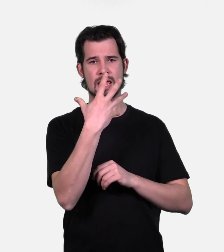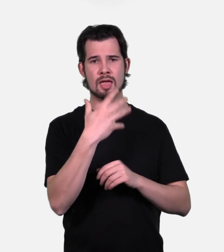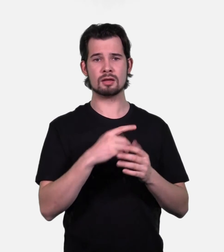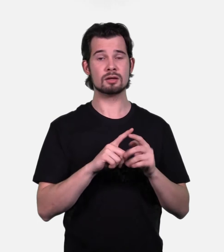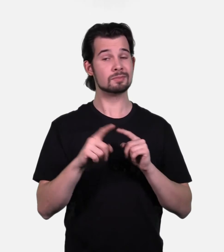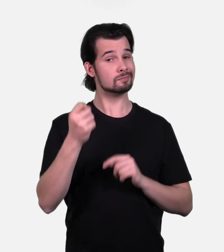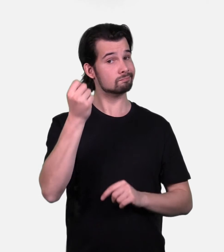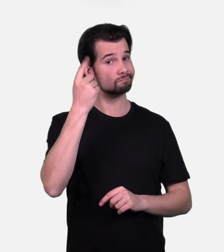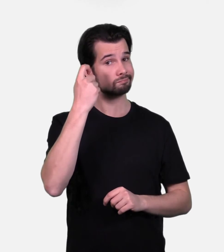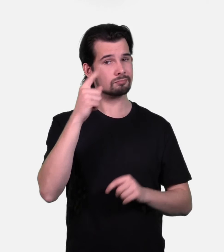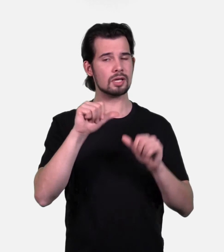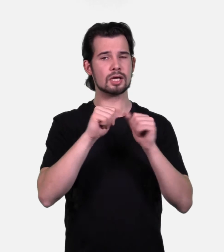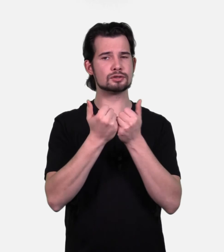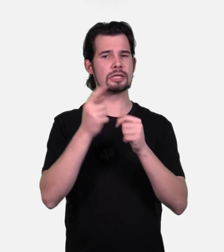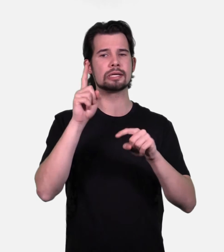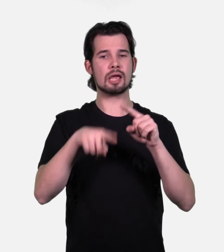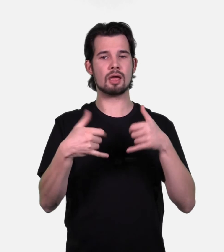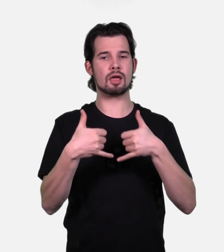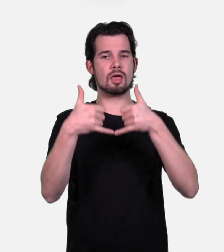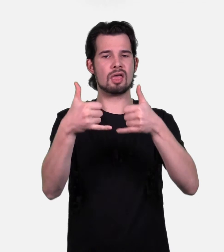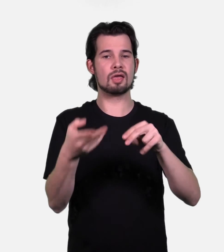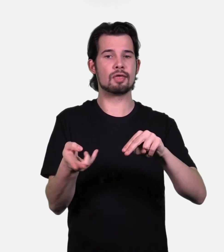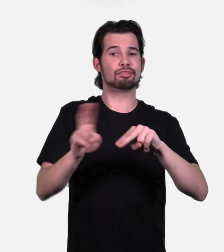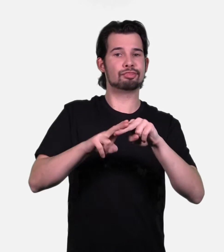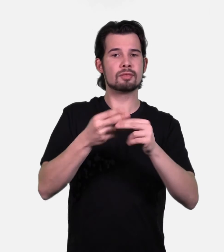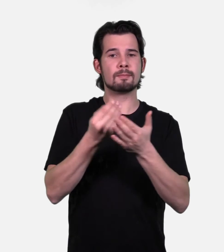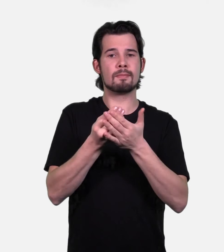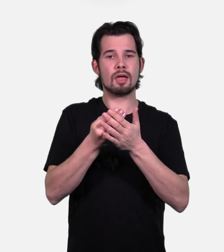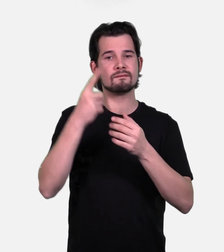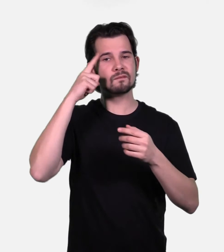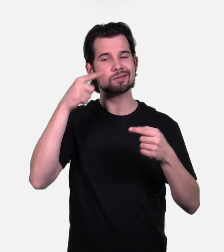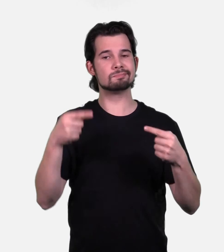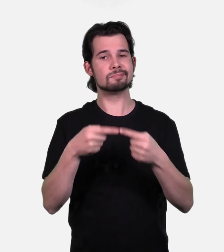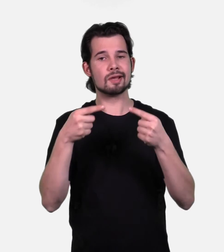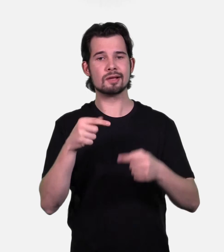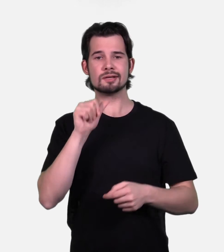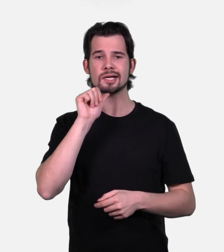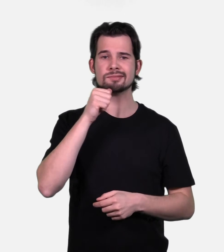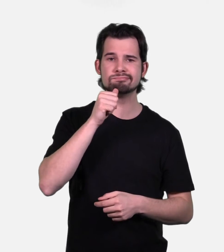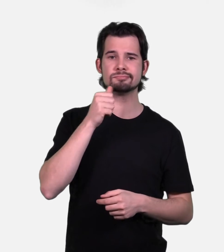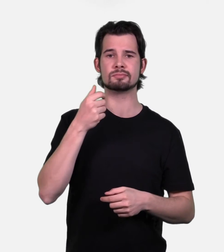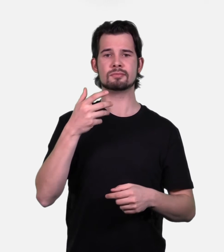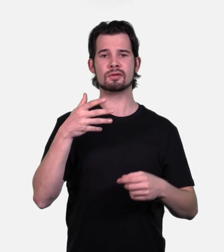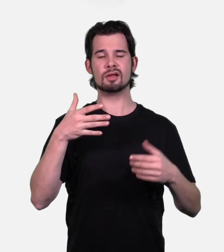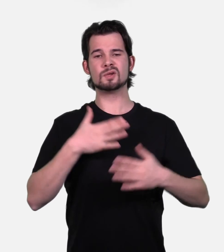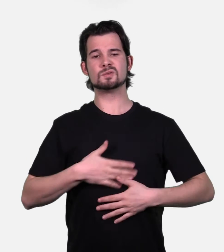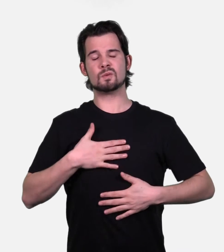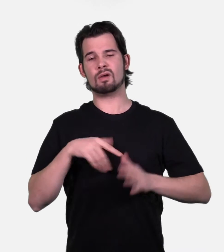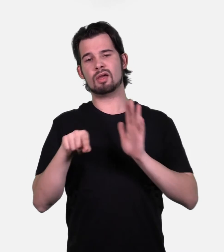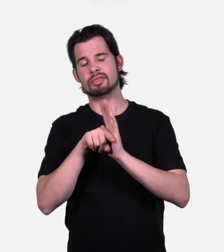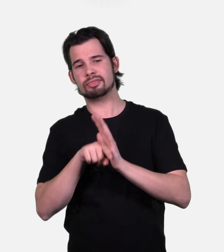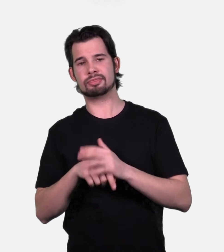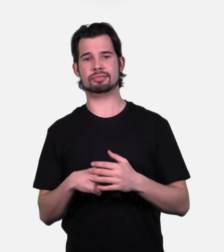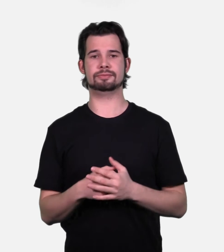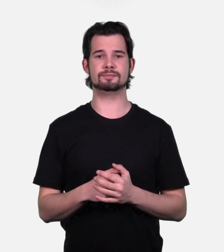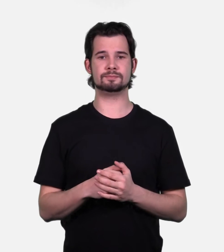However, the Agency does not have the power to award compensation for pain, suffering, or loss of enjoyment.